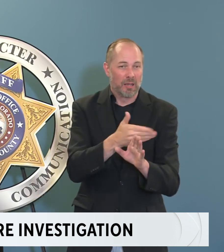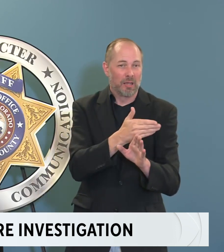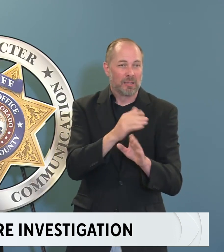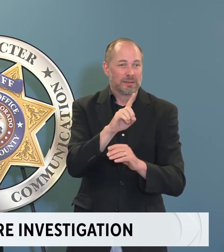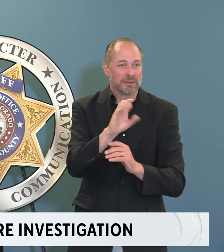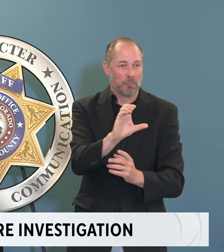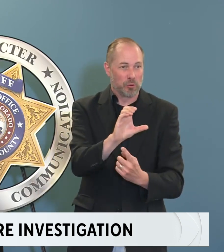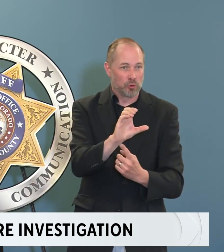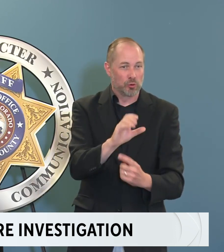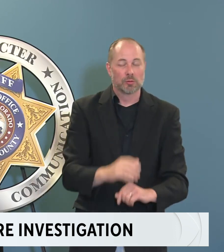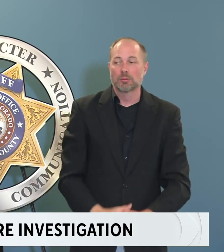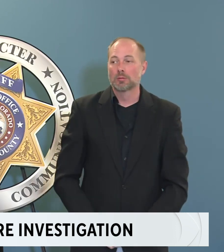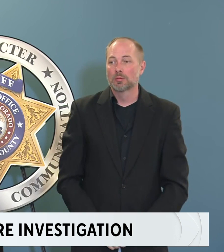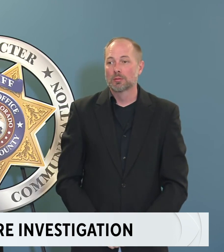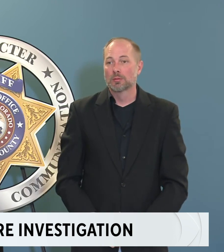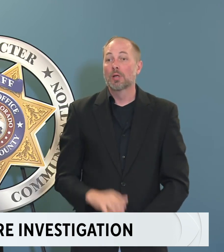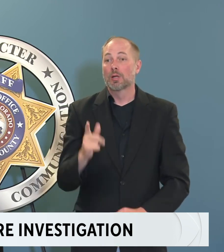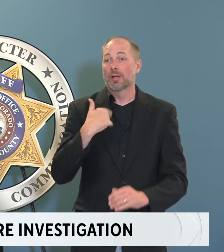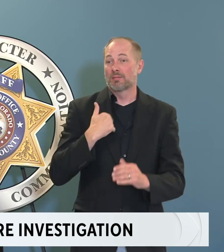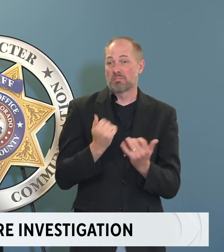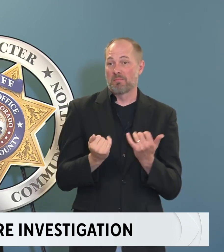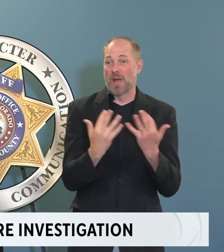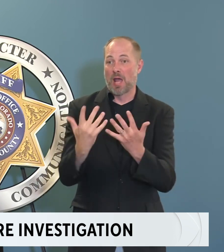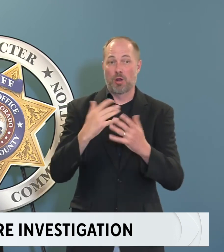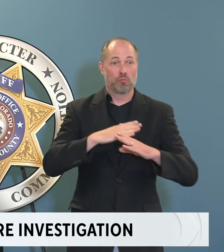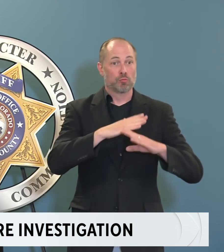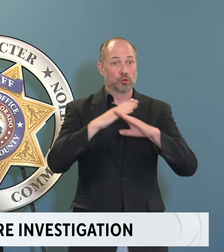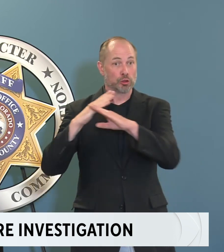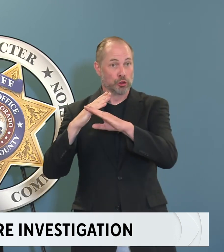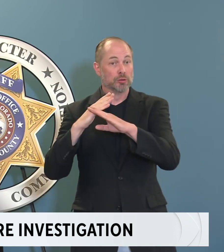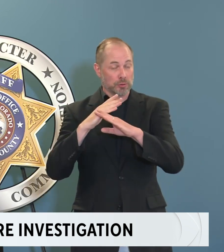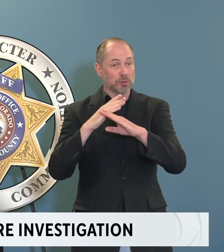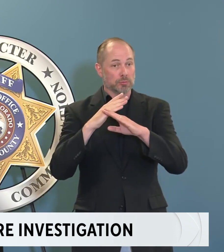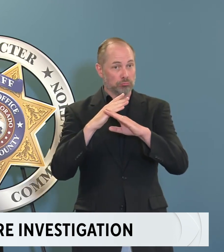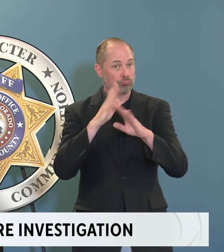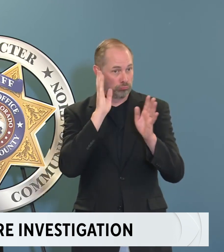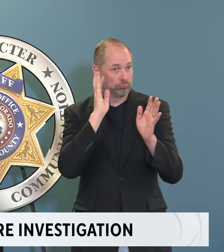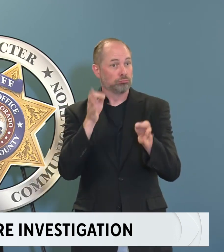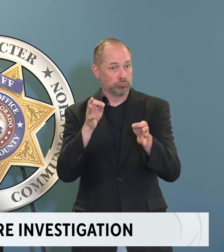VEGETATION, INCLUDING TALL GRASSES, SHRUBS AND TREES WERE